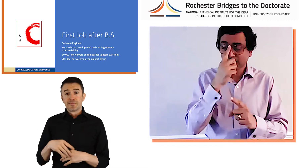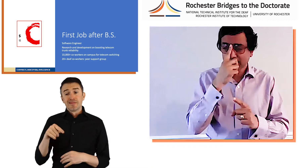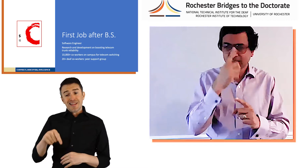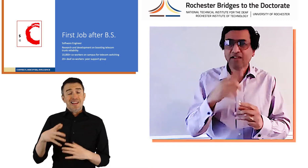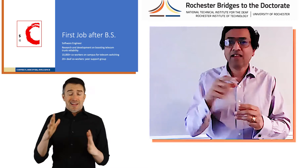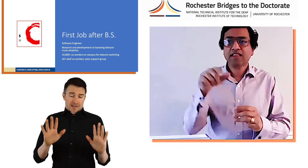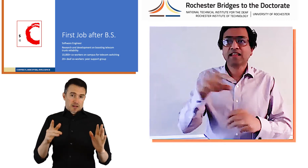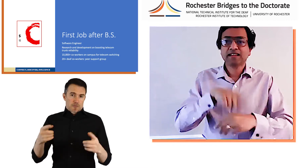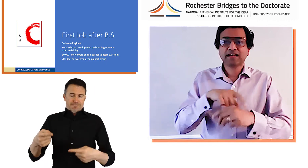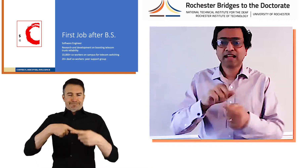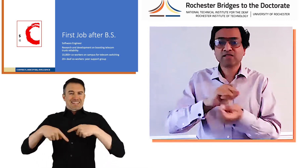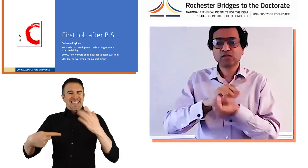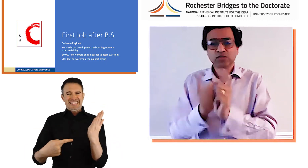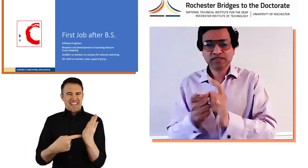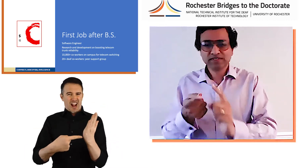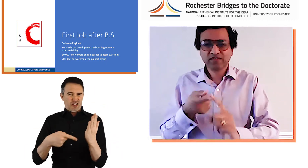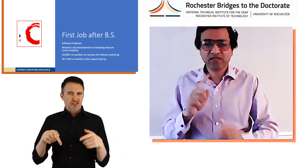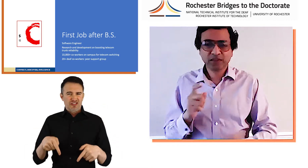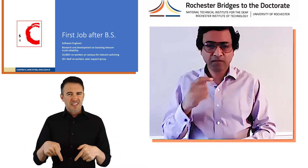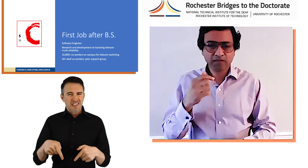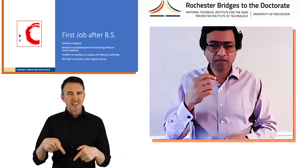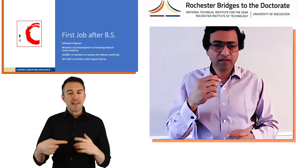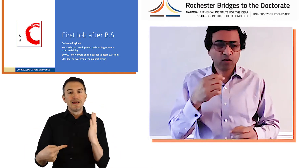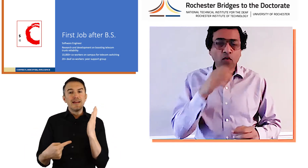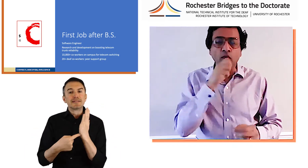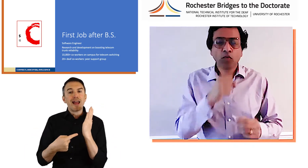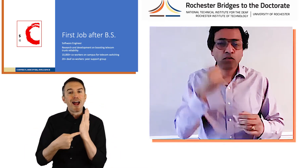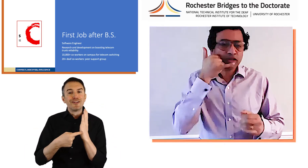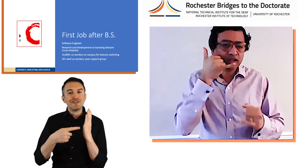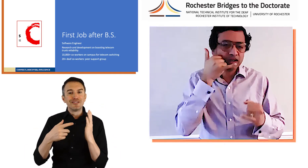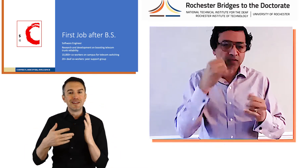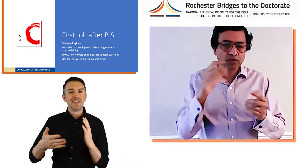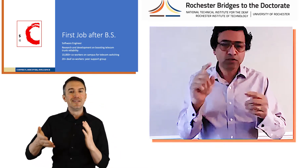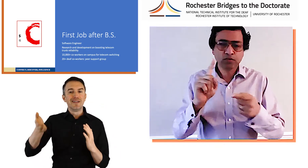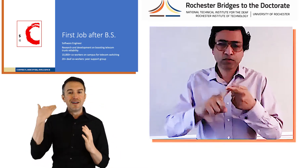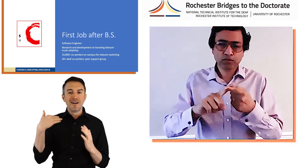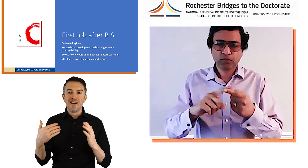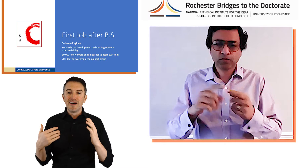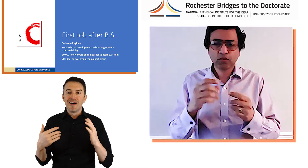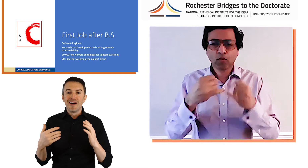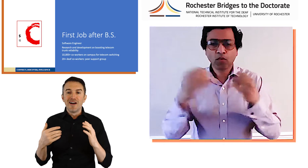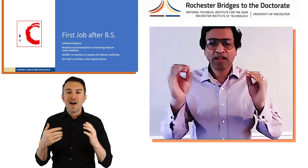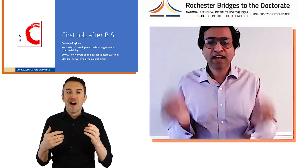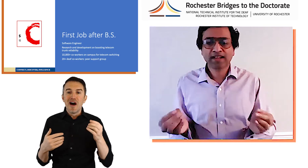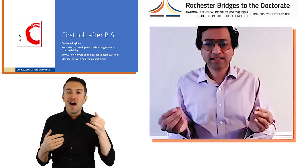So, the technology at the time was changing from the older phones to the wireless phones...